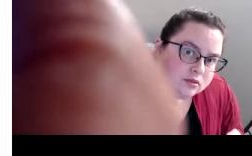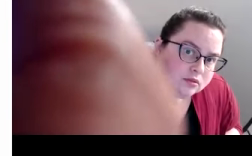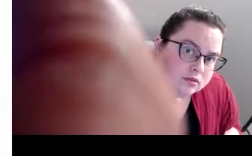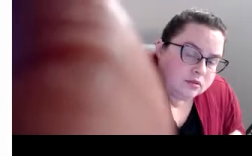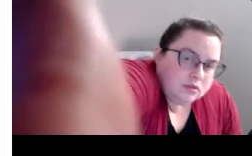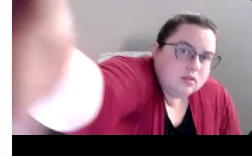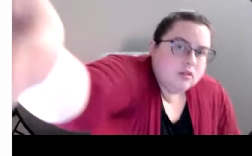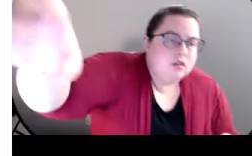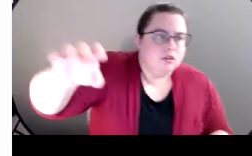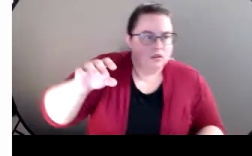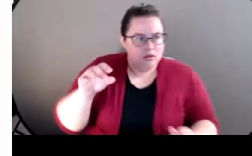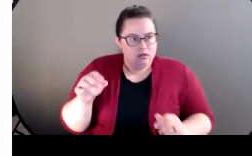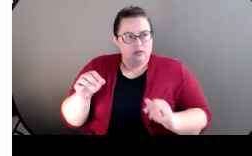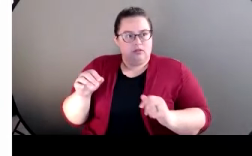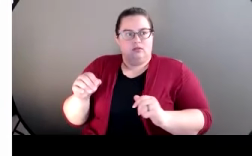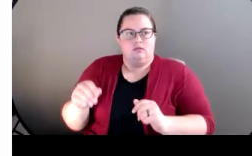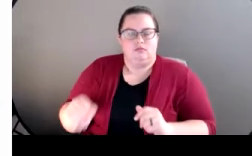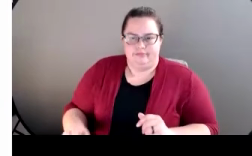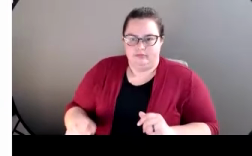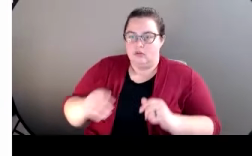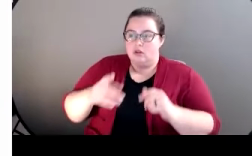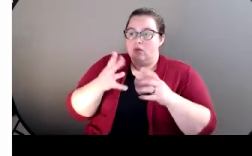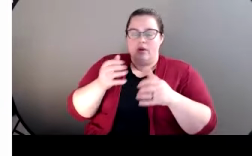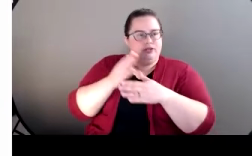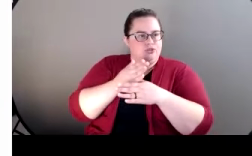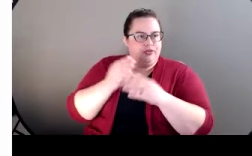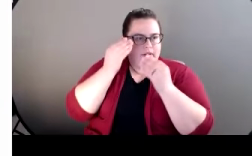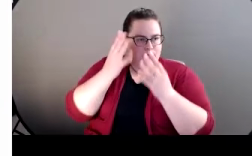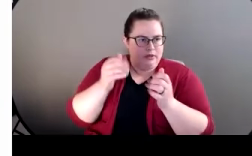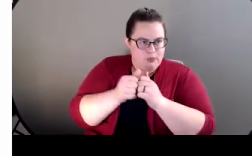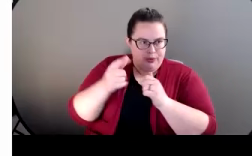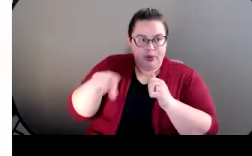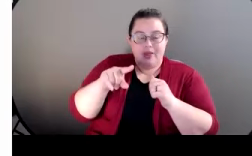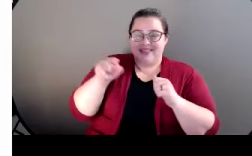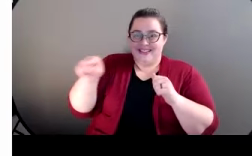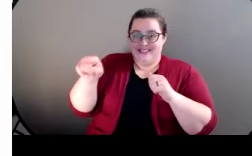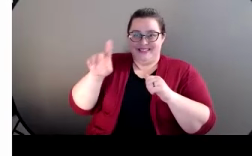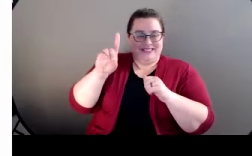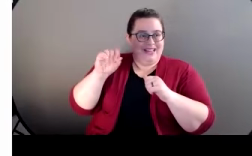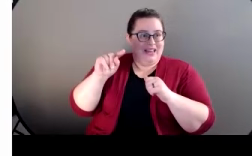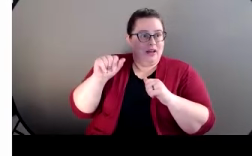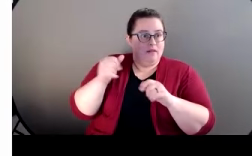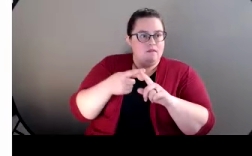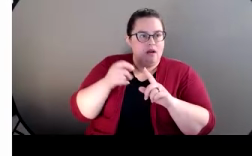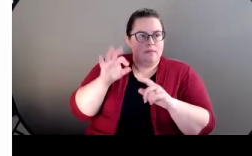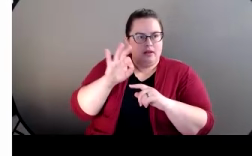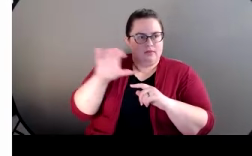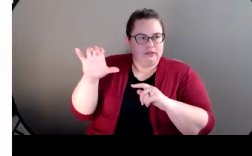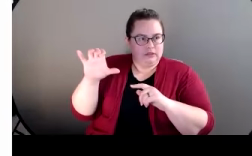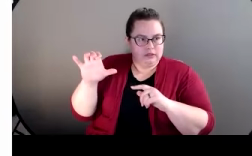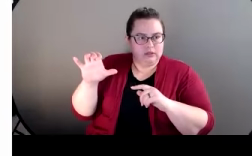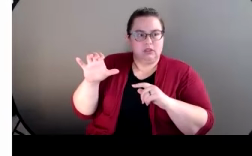This is data from Fresno City College. We have made a lot of gains in offering our ZTC.